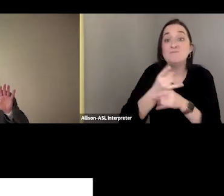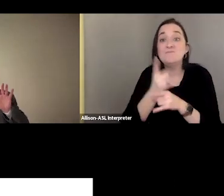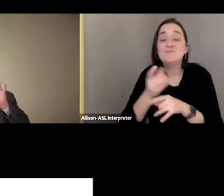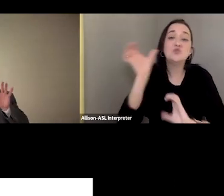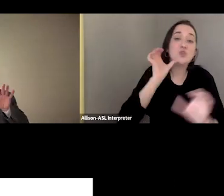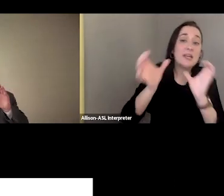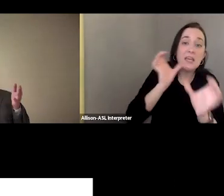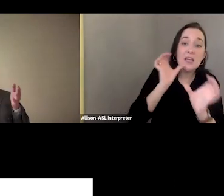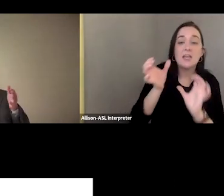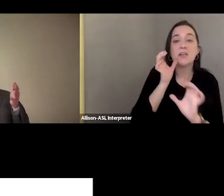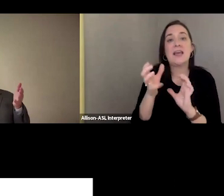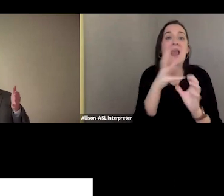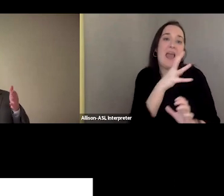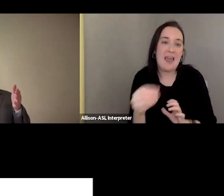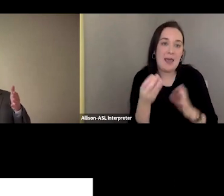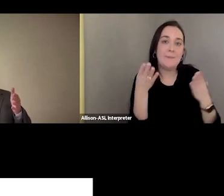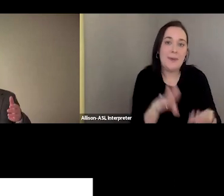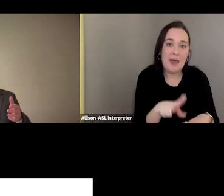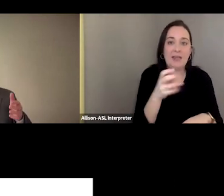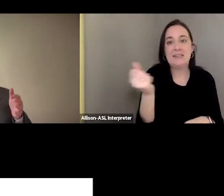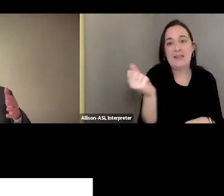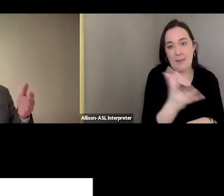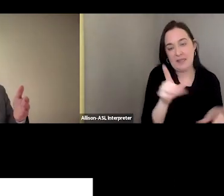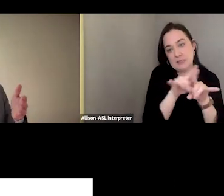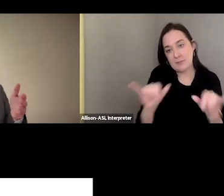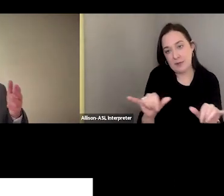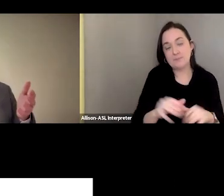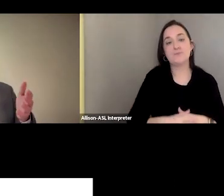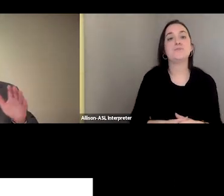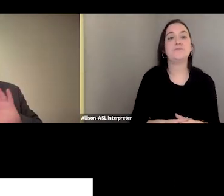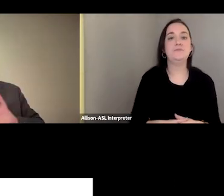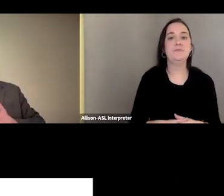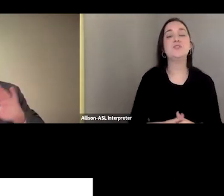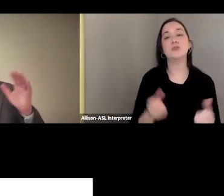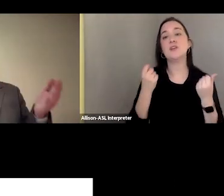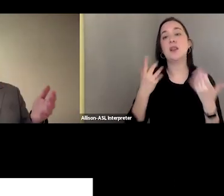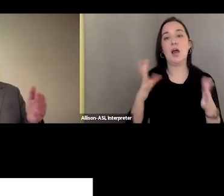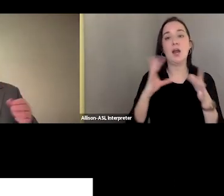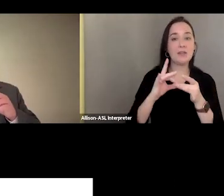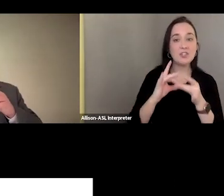Those two things are actually. And again, sporting events have, lots of, relationship between alcohol use and sporting events.